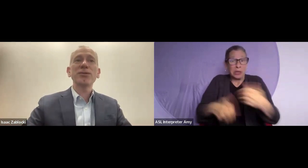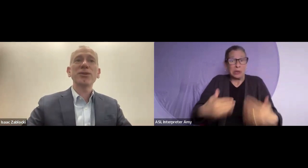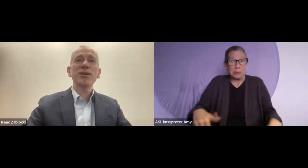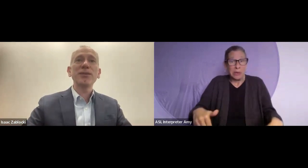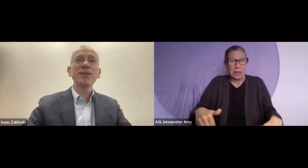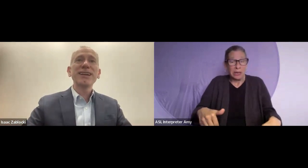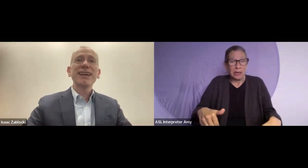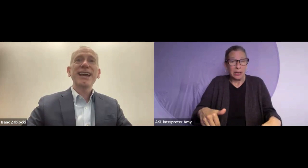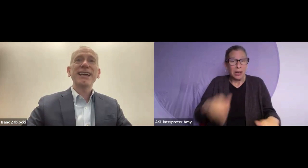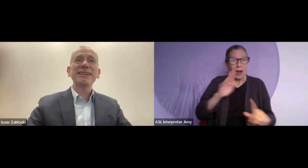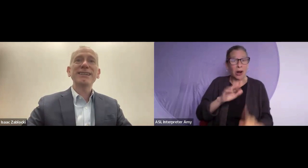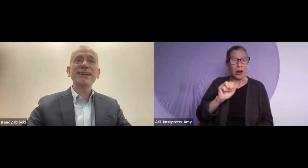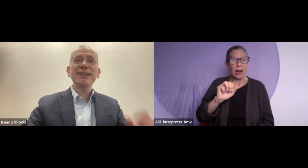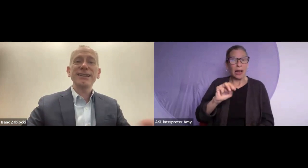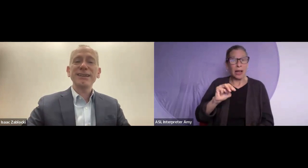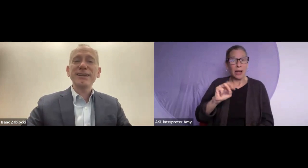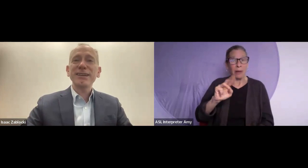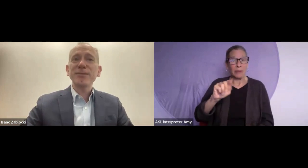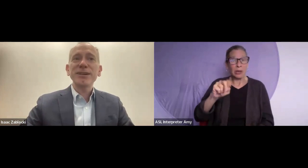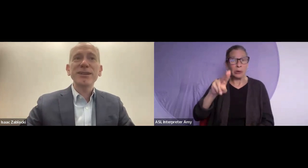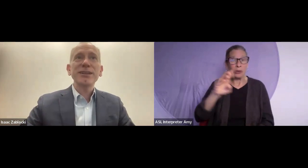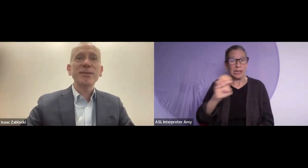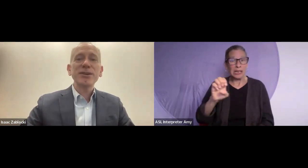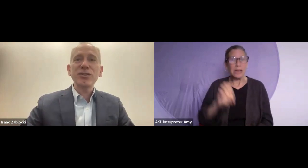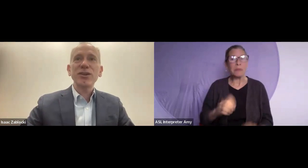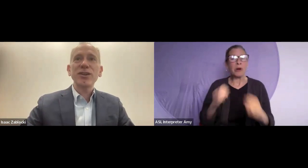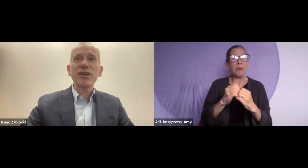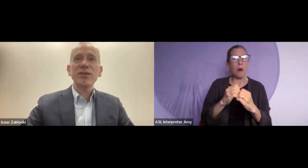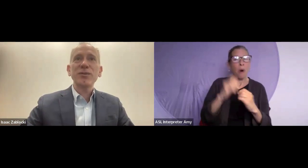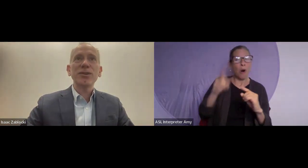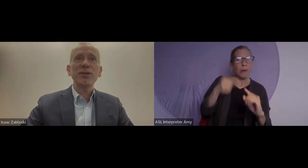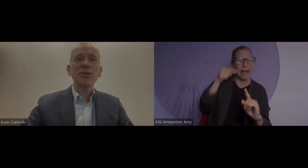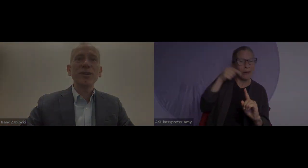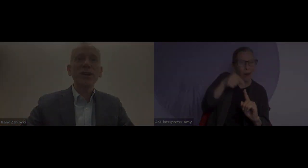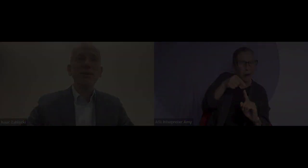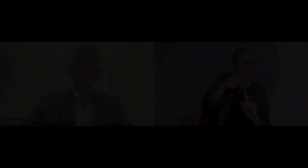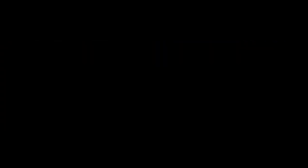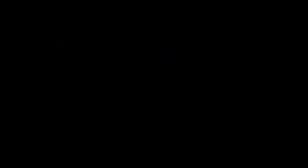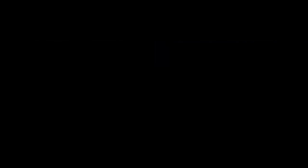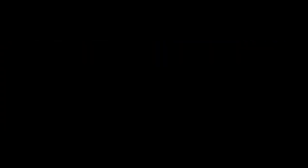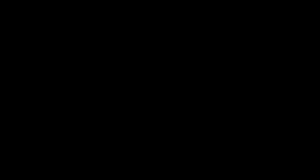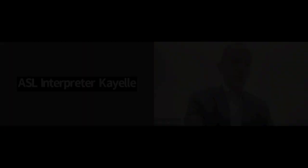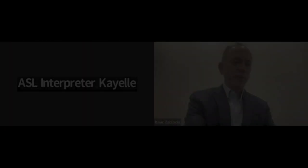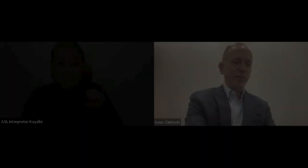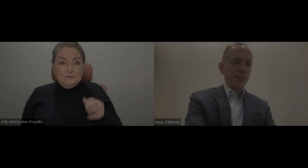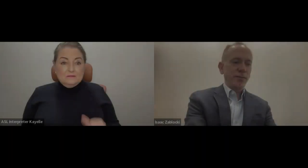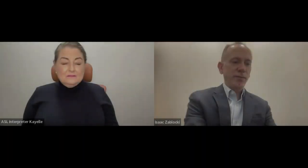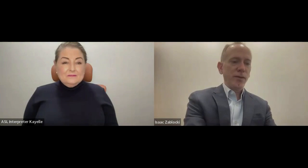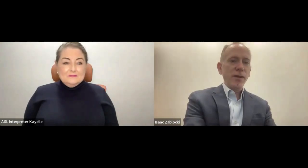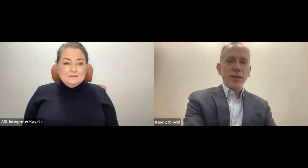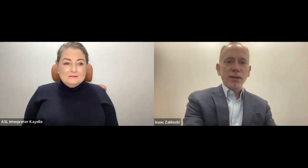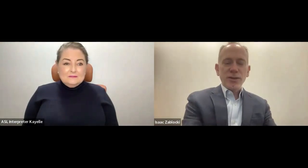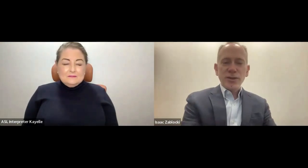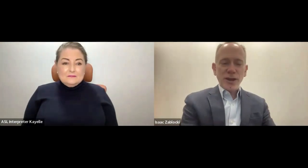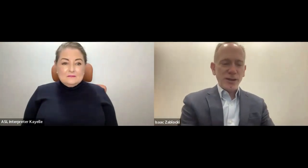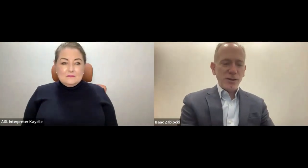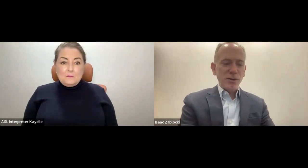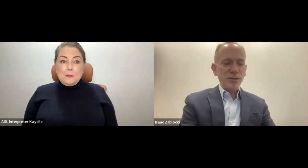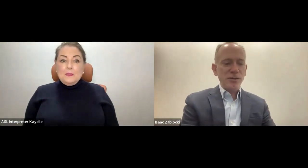through the film. And let me let me share that with you now. Thank you,